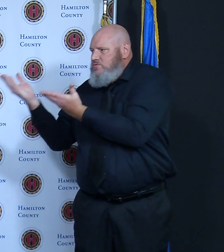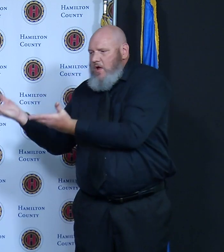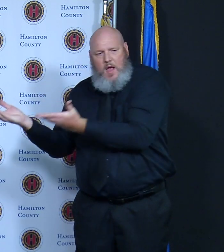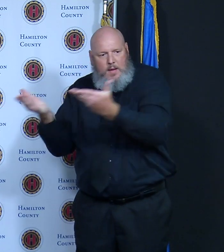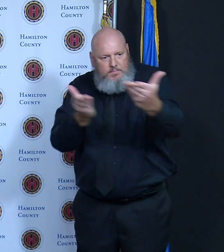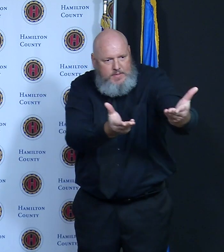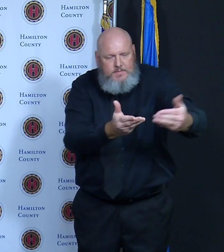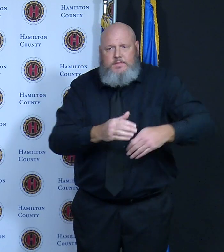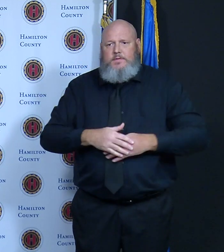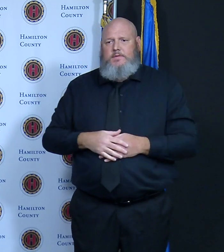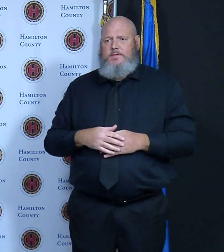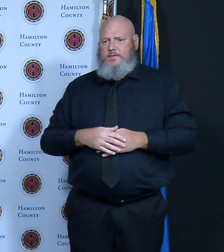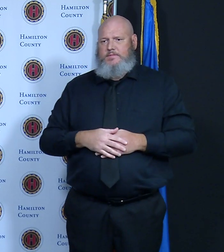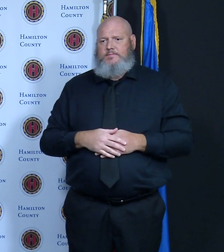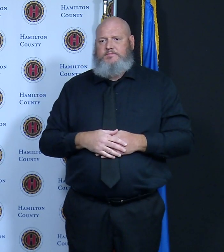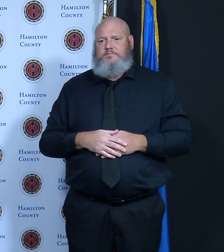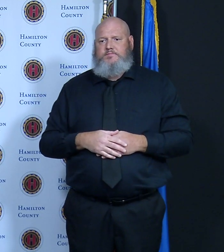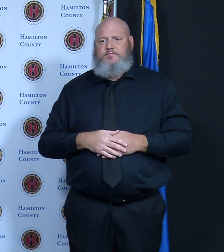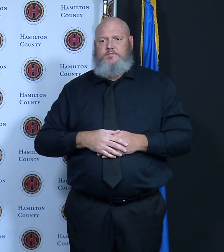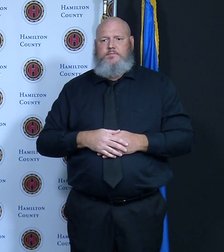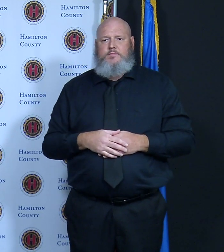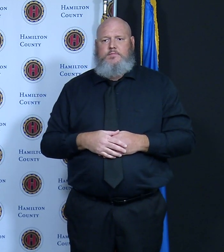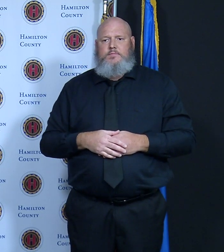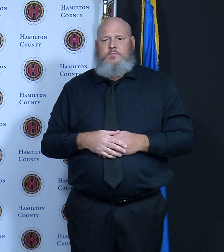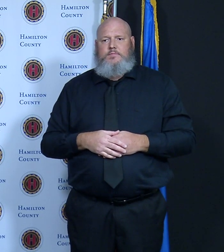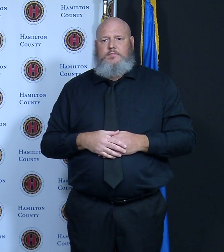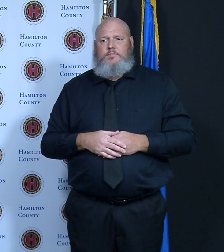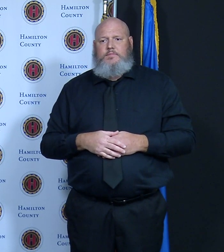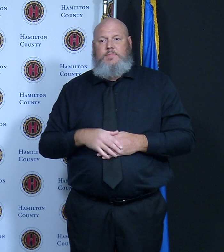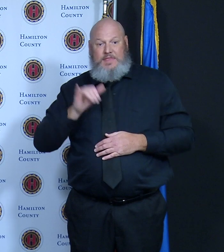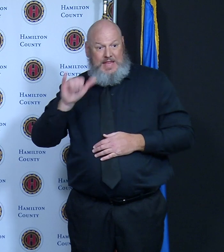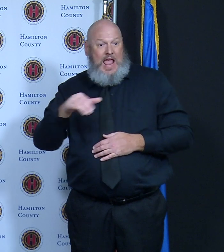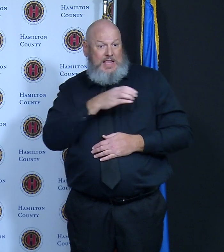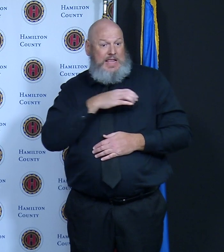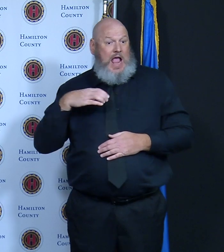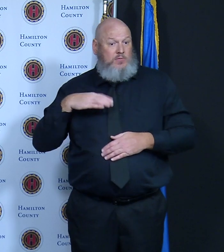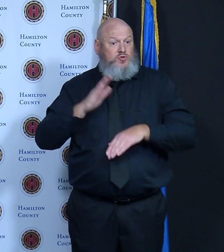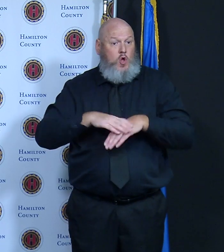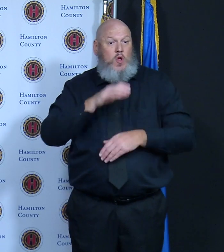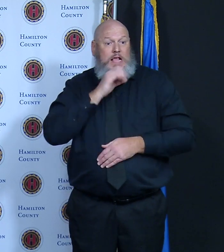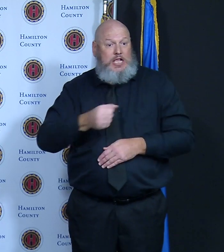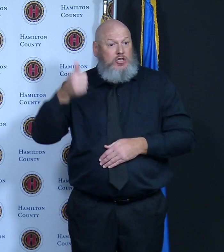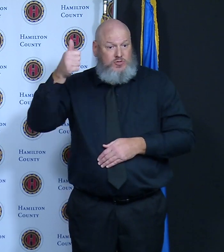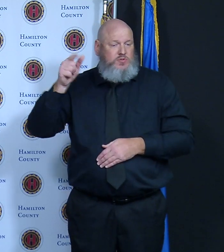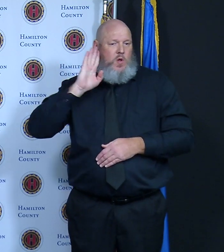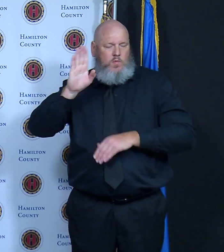seniors many of whom have not left their homes for quite some time now and may